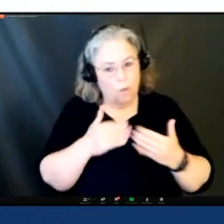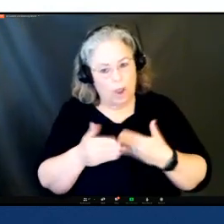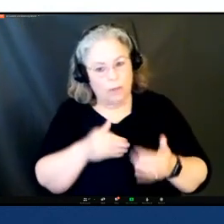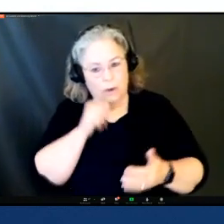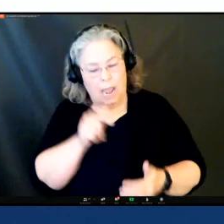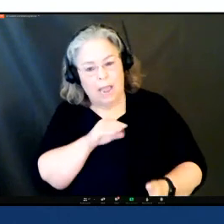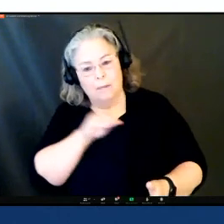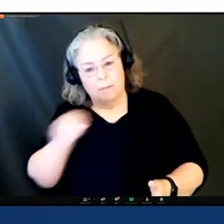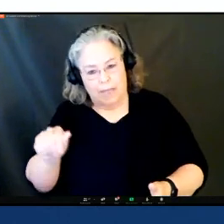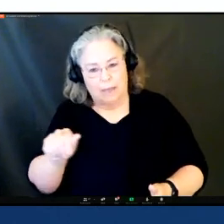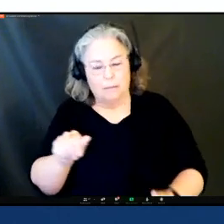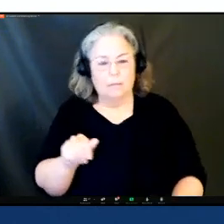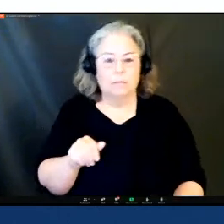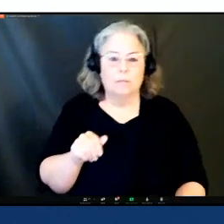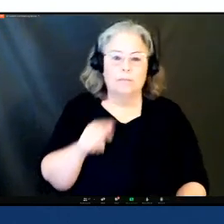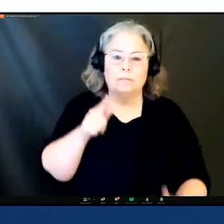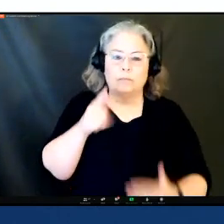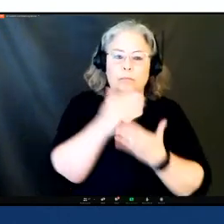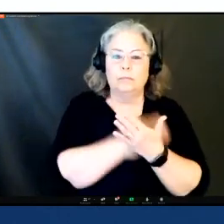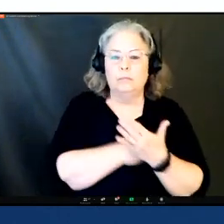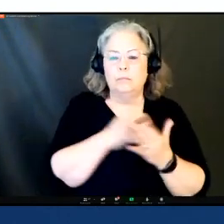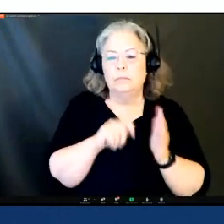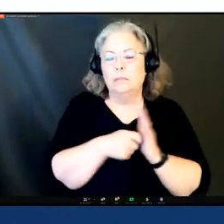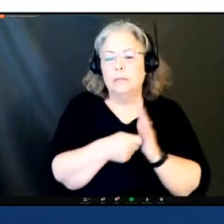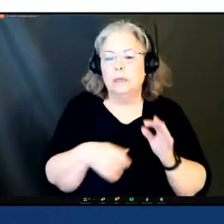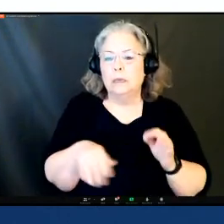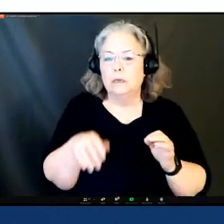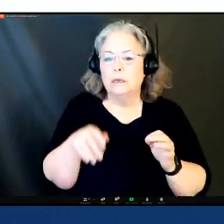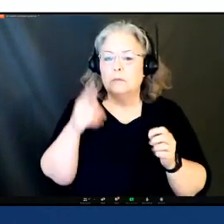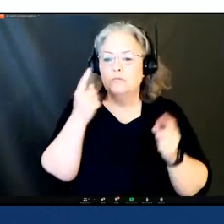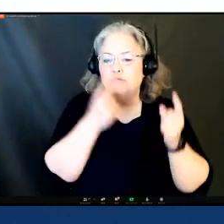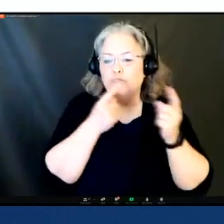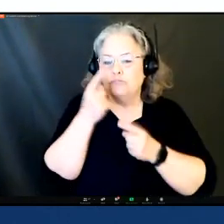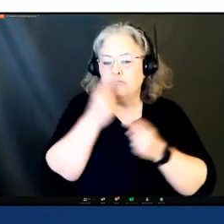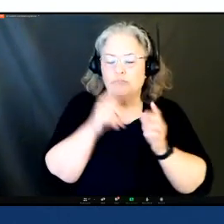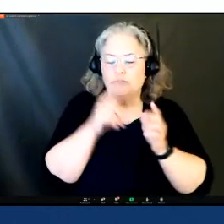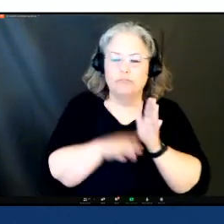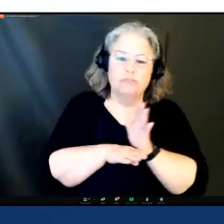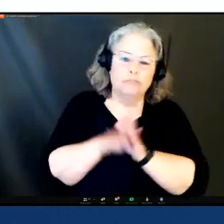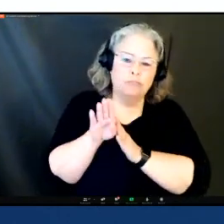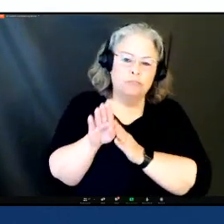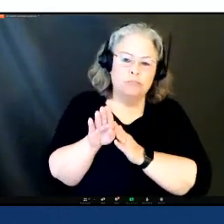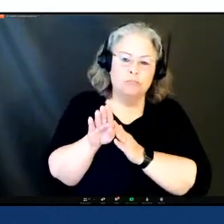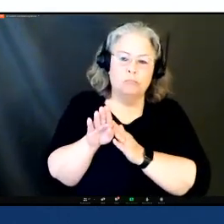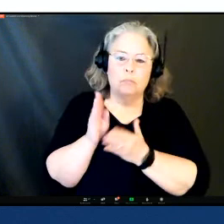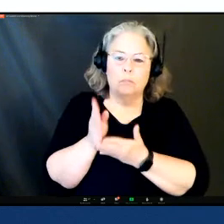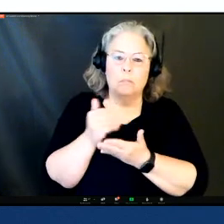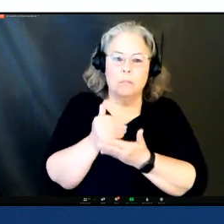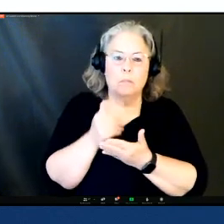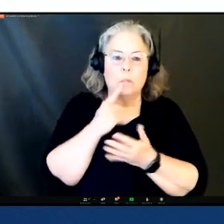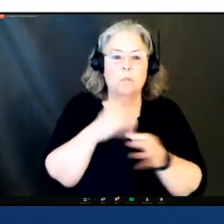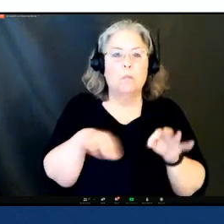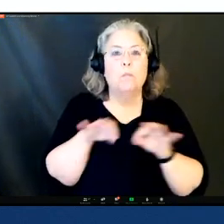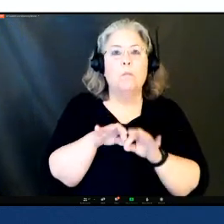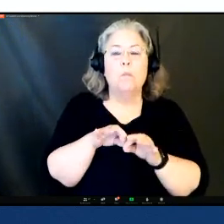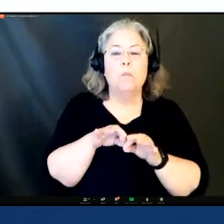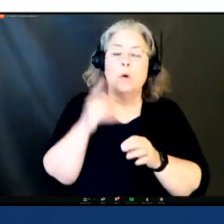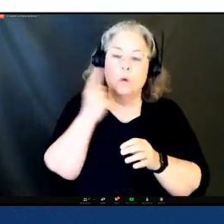This list identifies some of the key issues that go into developing the county's budget, an important consideration is the county's role